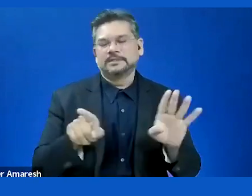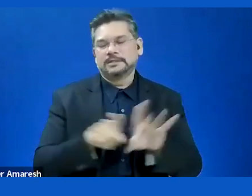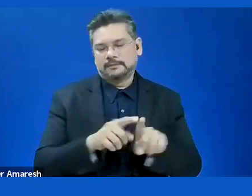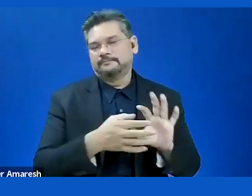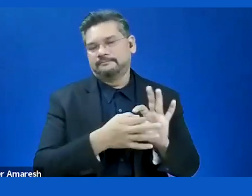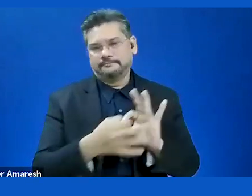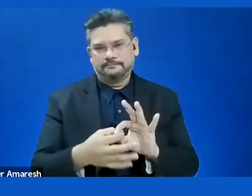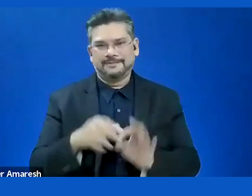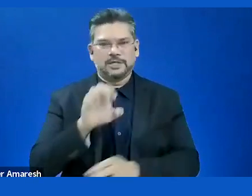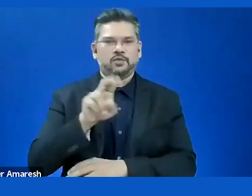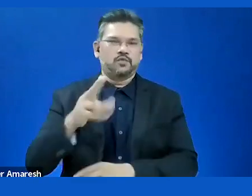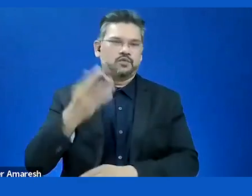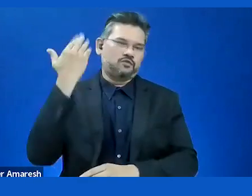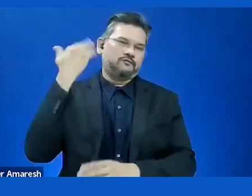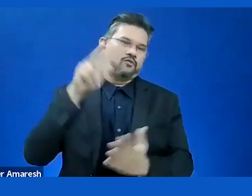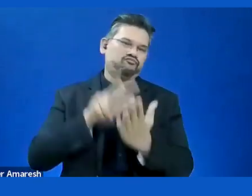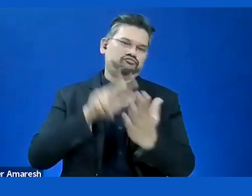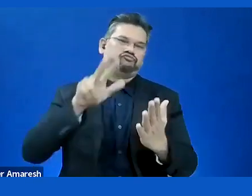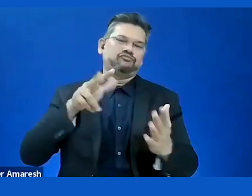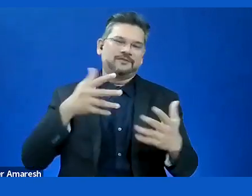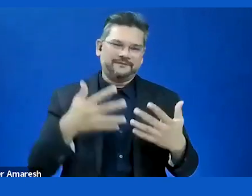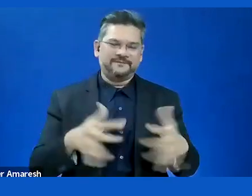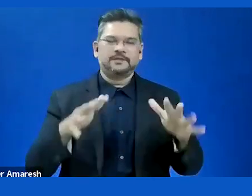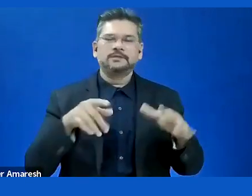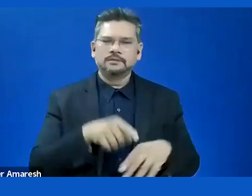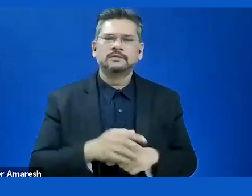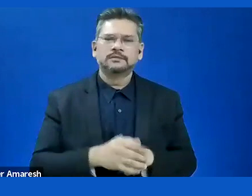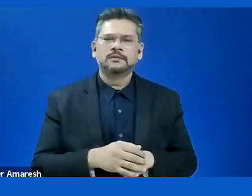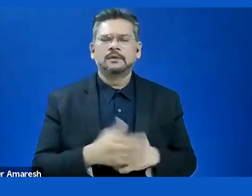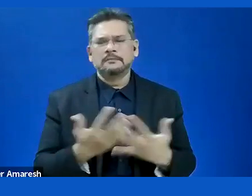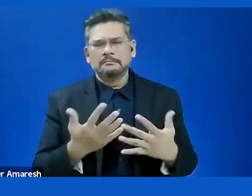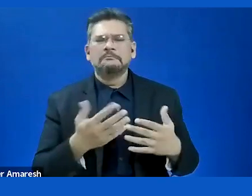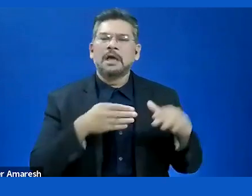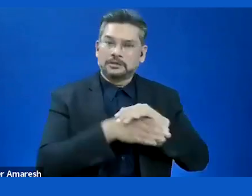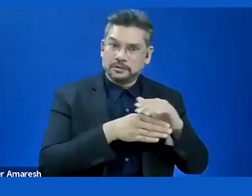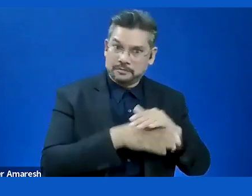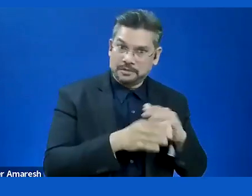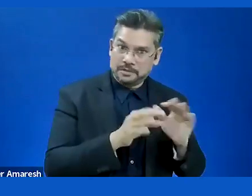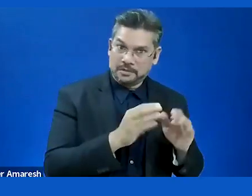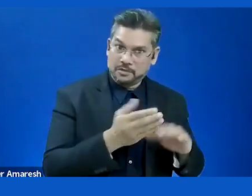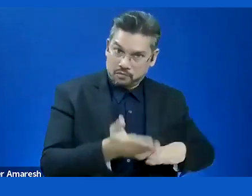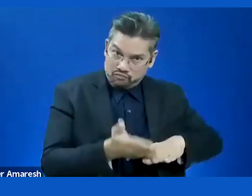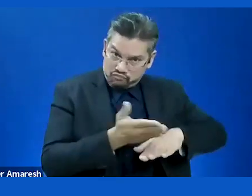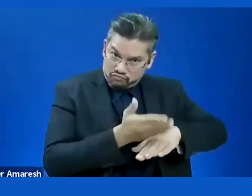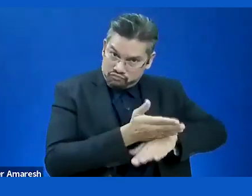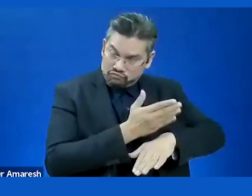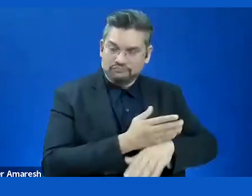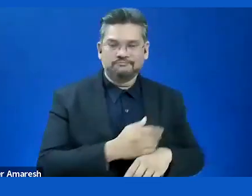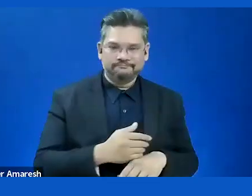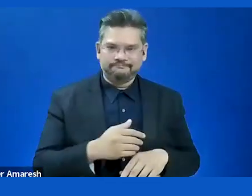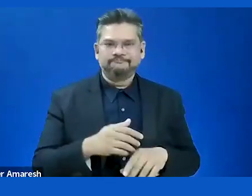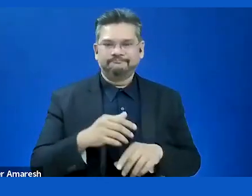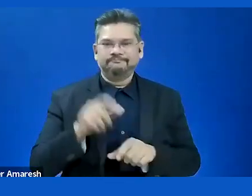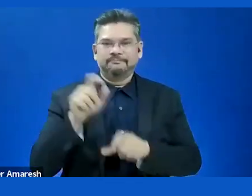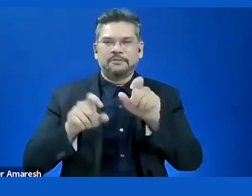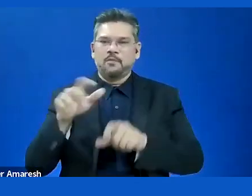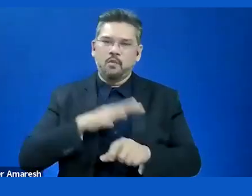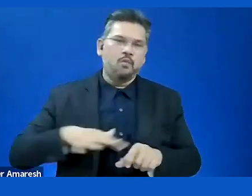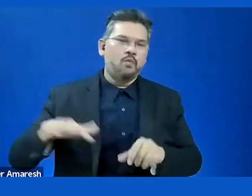similarities are improve accessibility, promote participation and social inclusion. They both